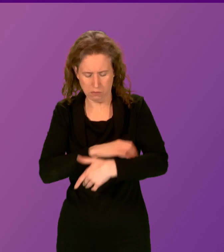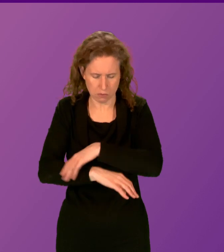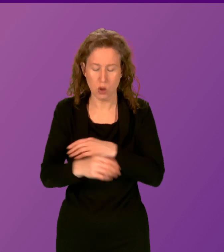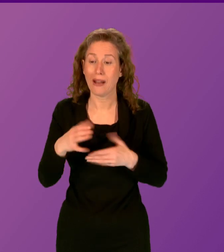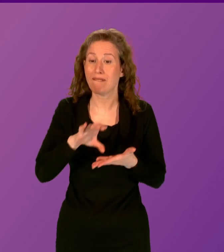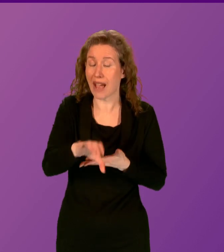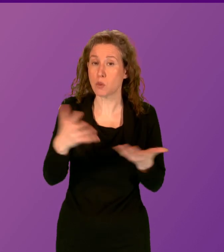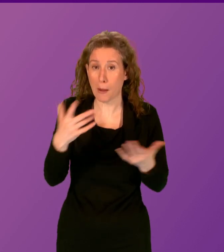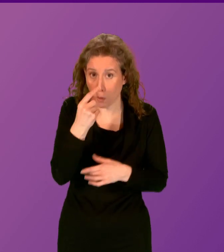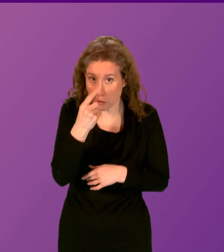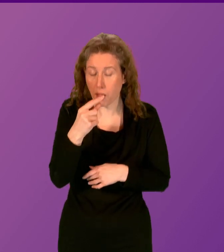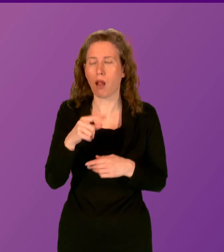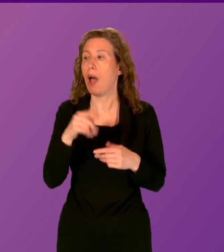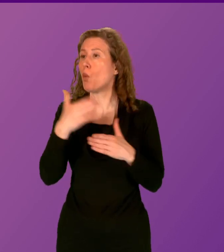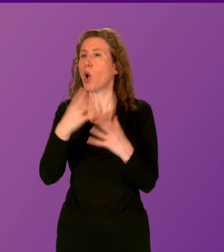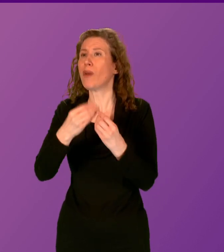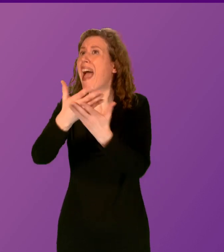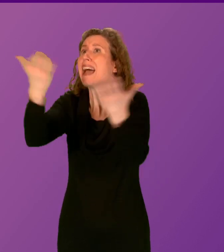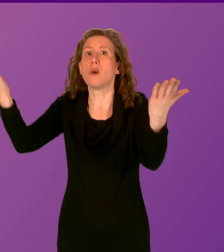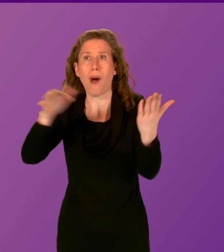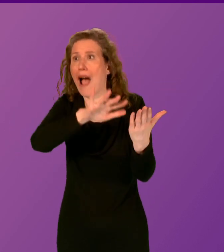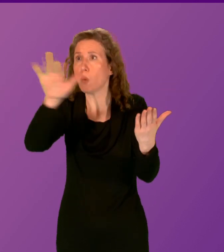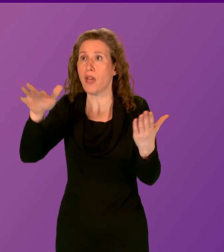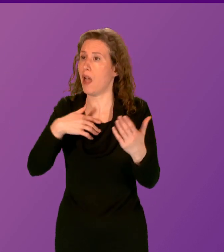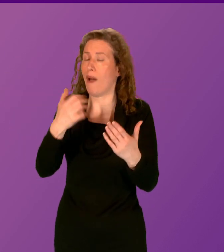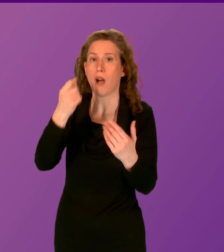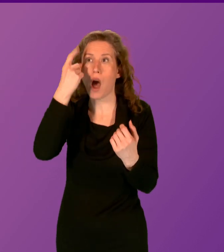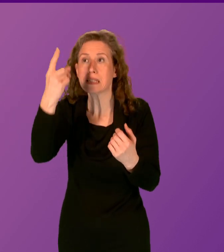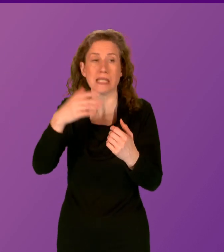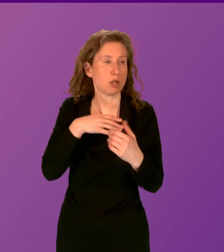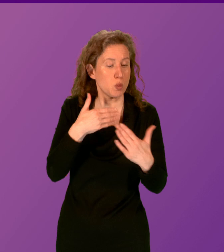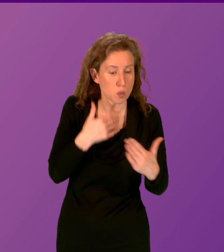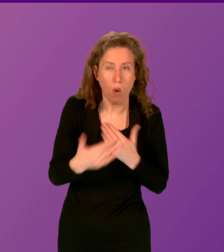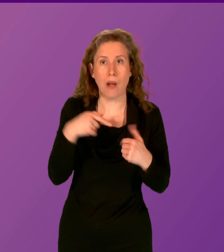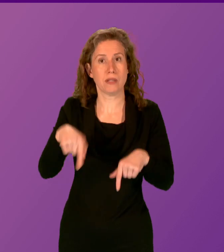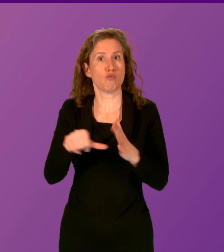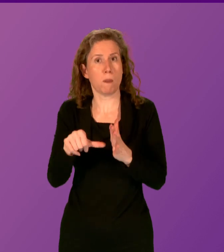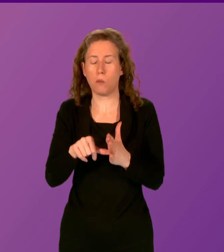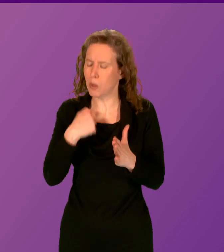can and to working with anybody we possibly can in order to tackle this shameful, insidious problem in our society.